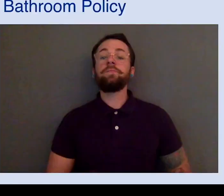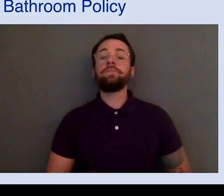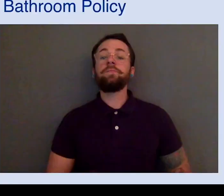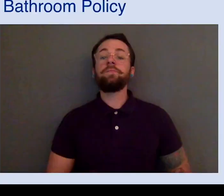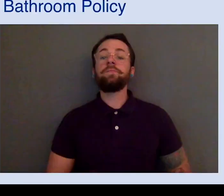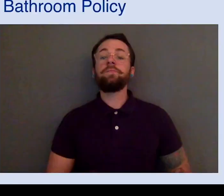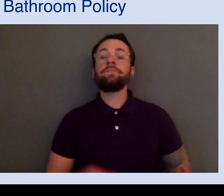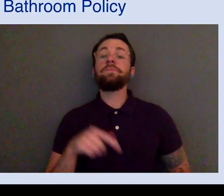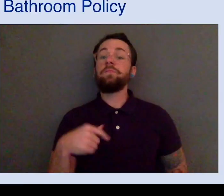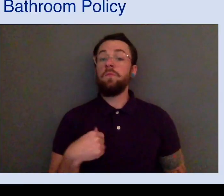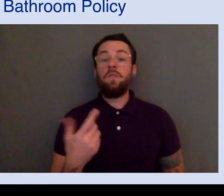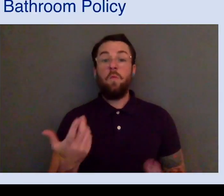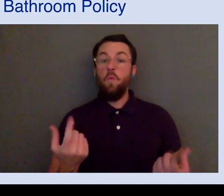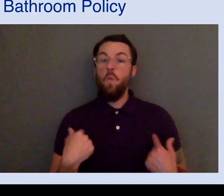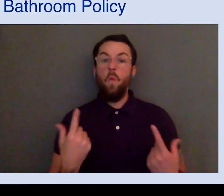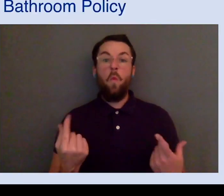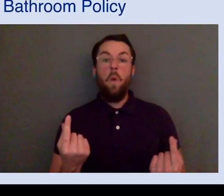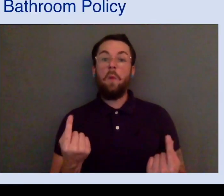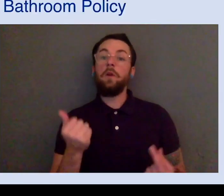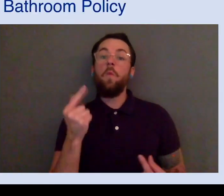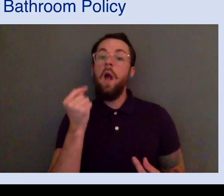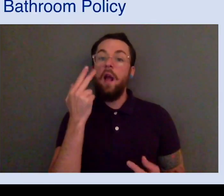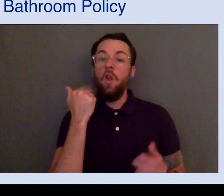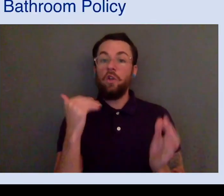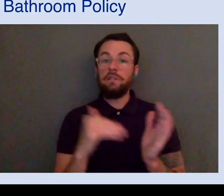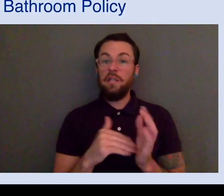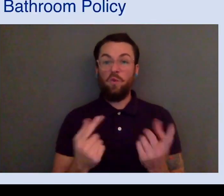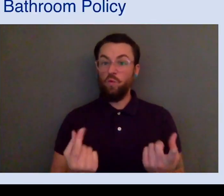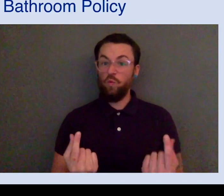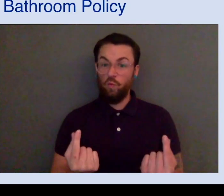In this school environment, we need to continue to be a part of this solution.